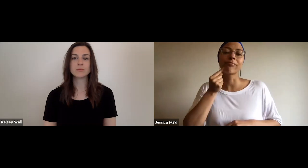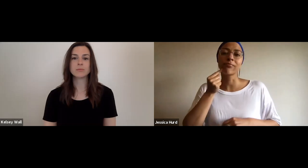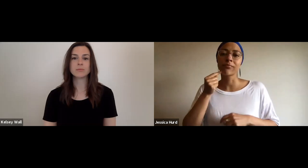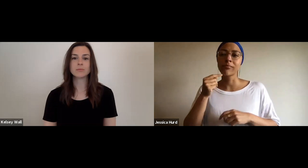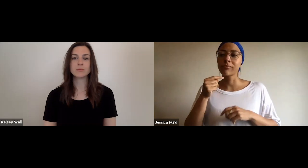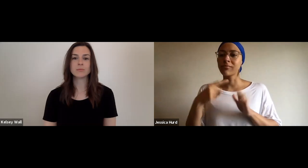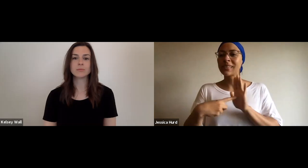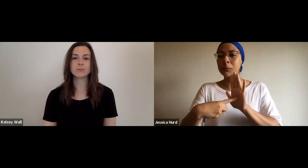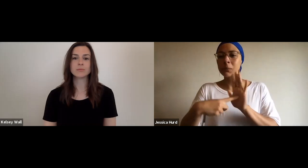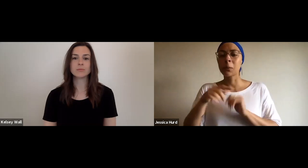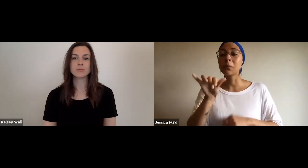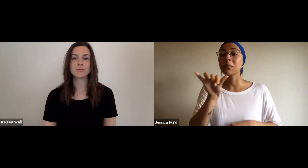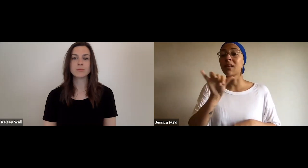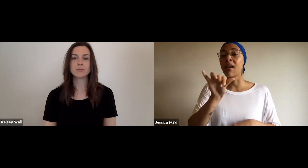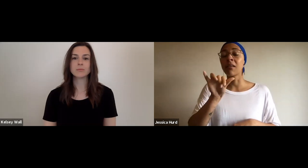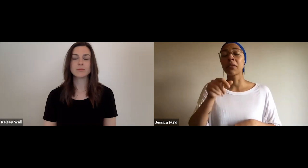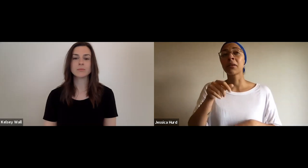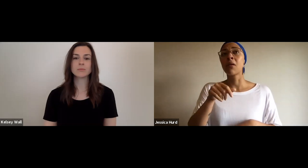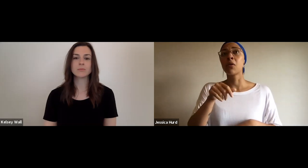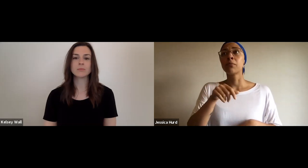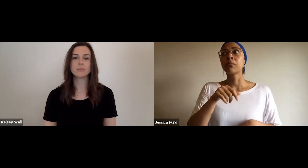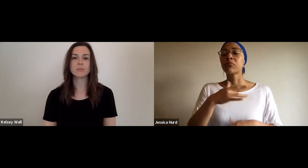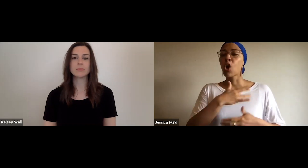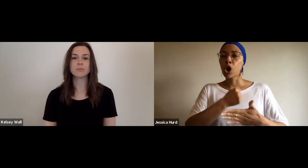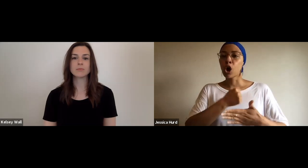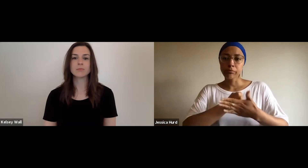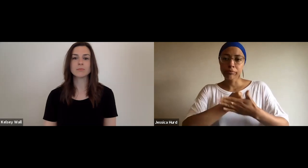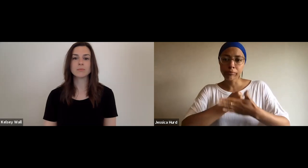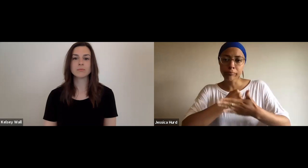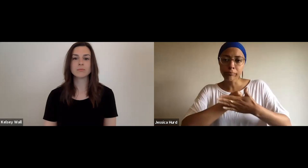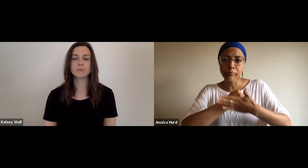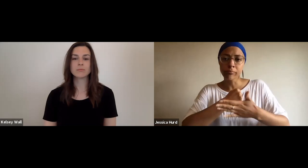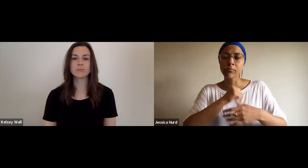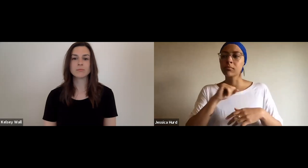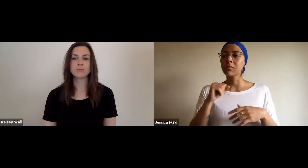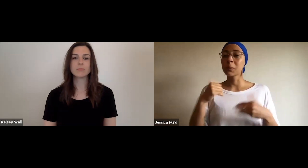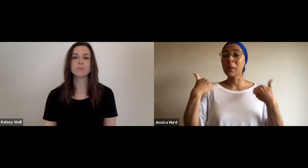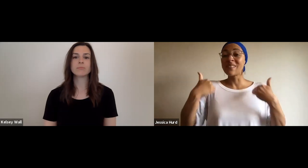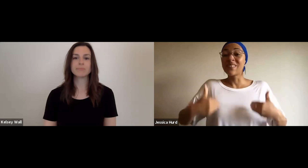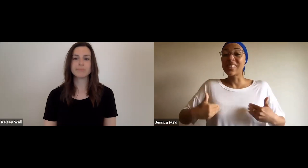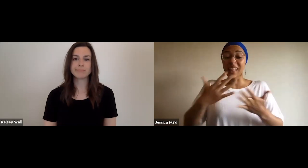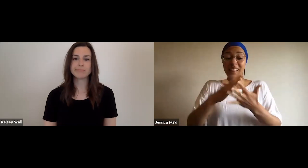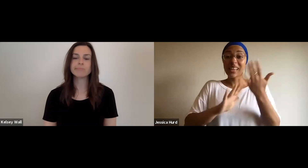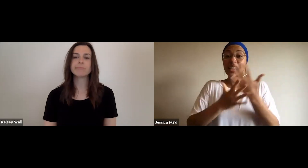It's like stress but amplified and taken up a notch. You're going to experience physical symptoms